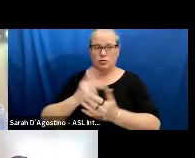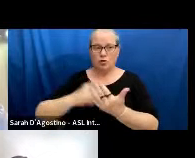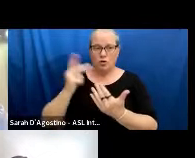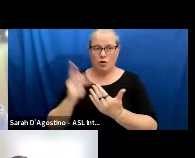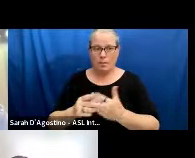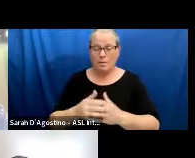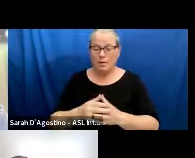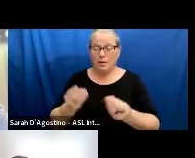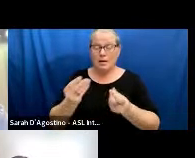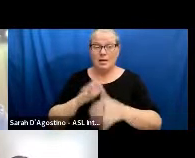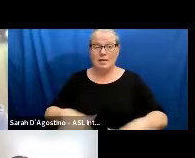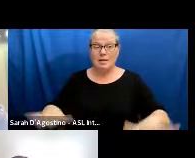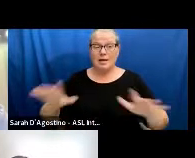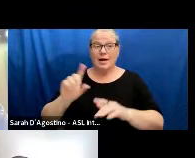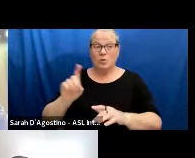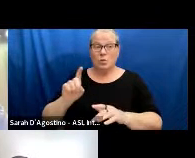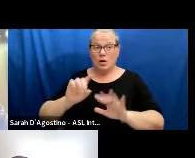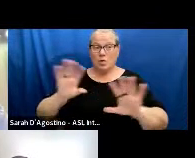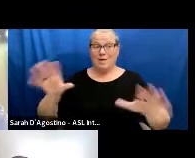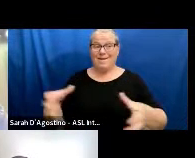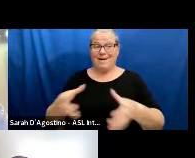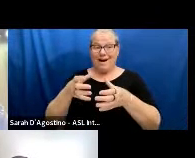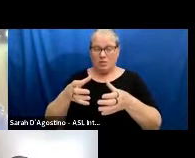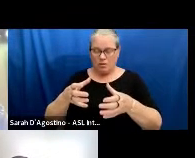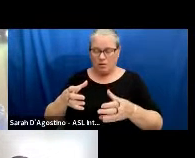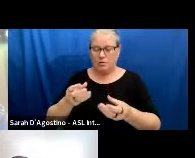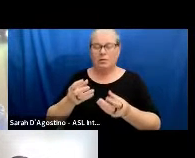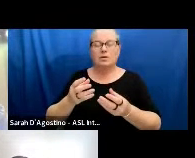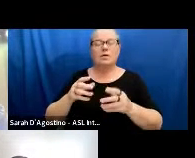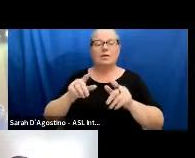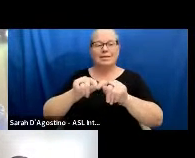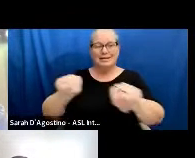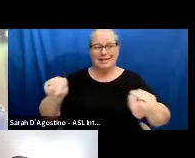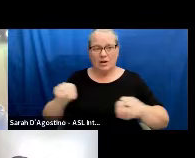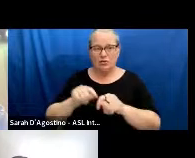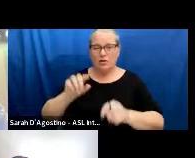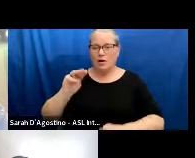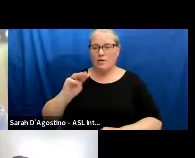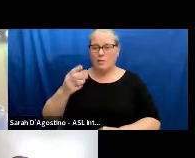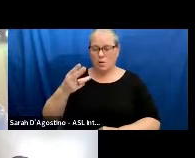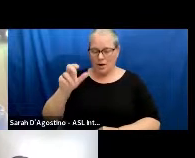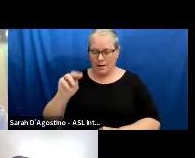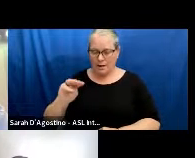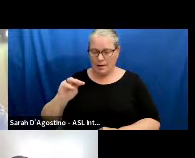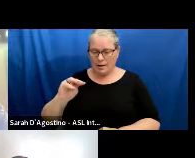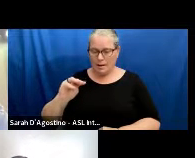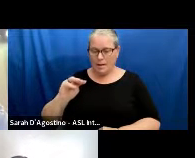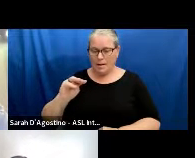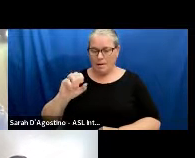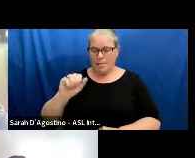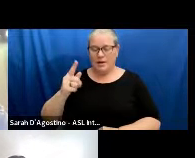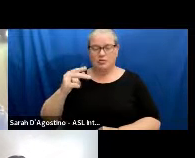we gather is the territory of the mohegan mashintake pequot eastern pequot scoticoke